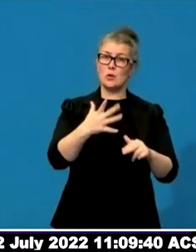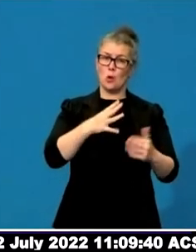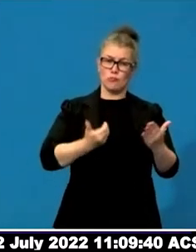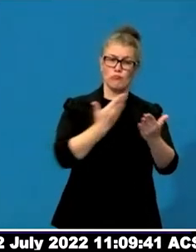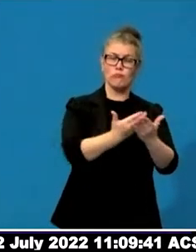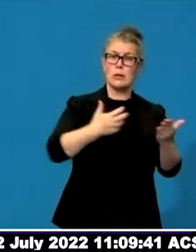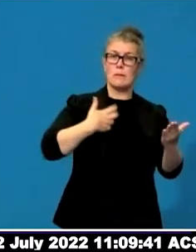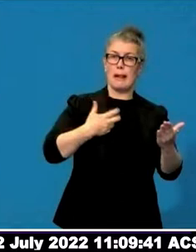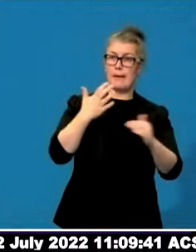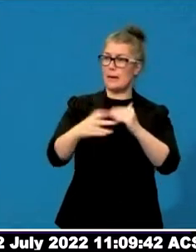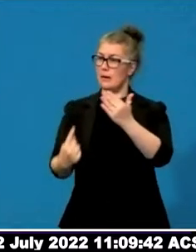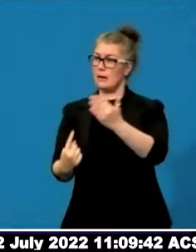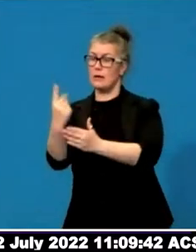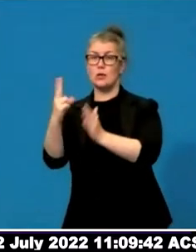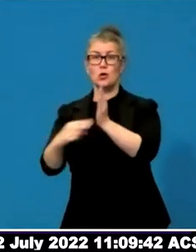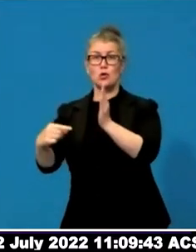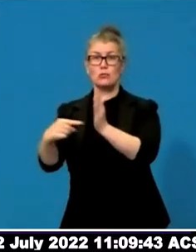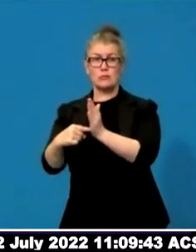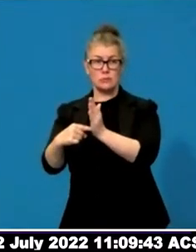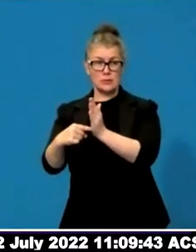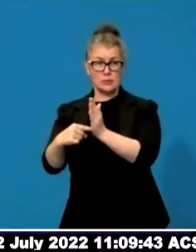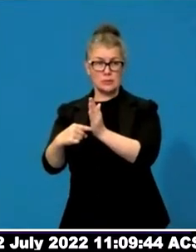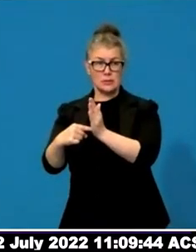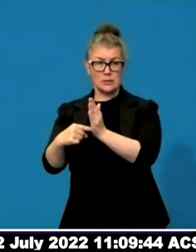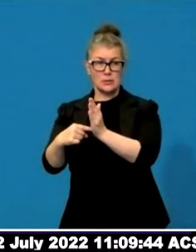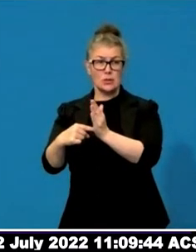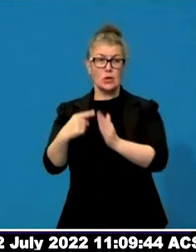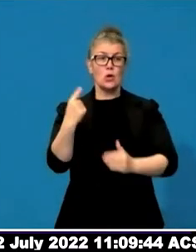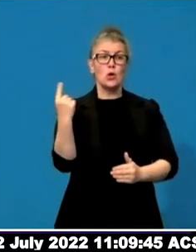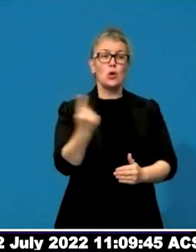initially raise that complaint with? If in they were a NDIS participant,